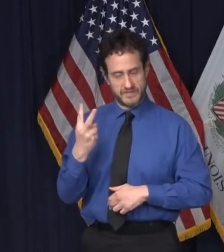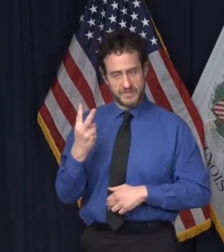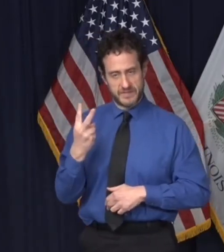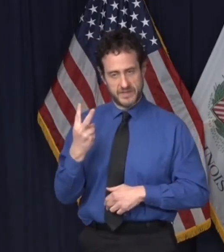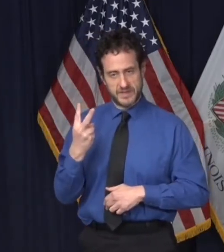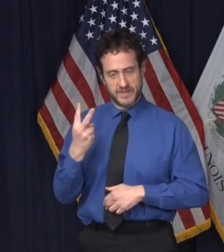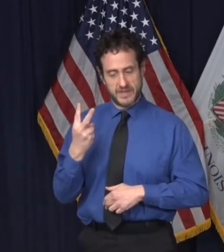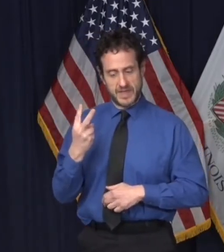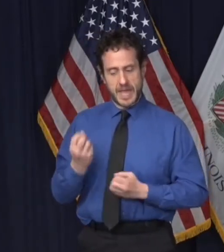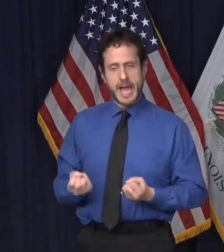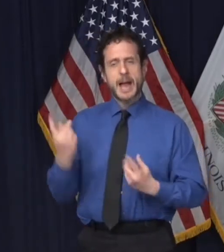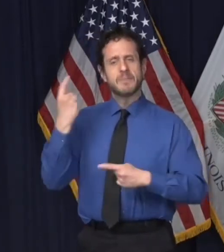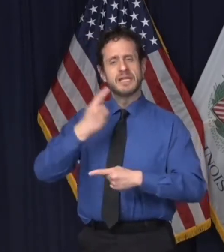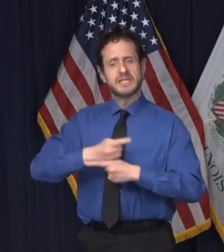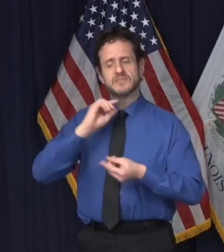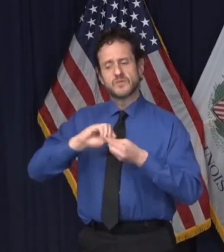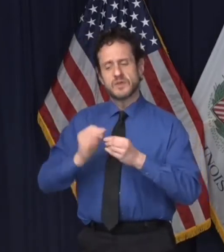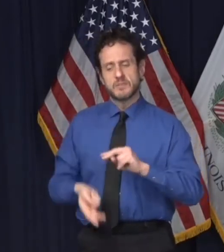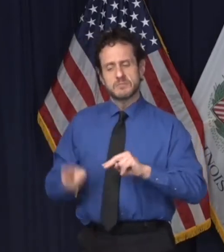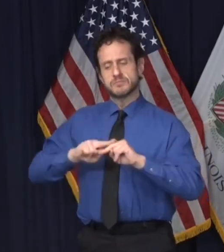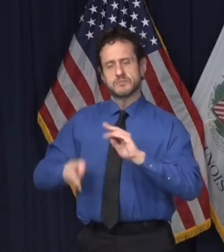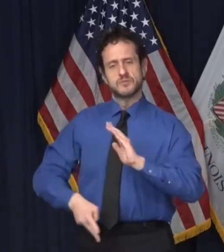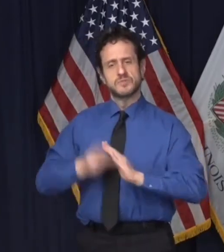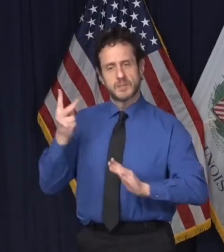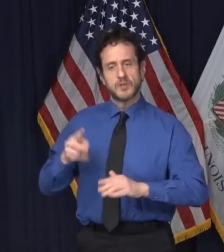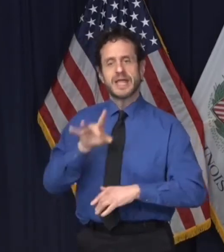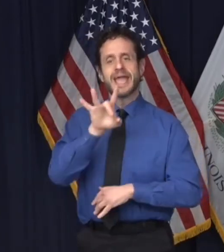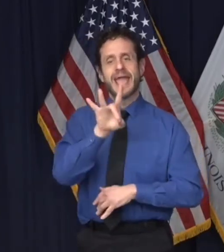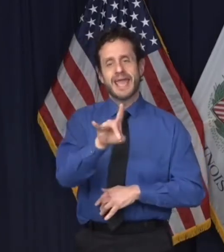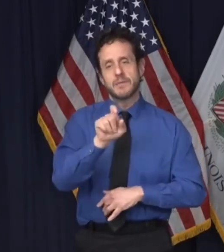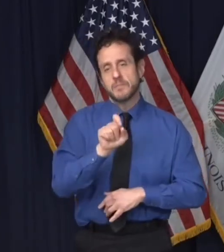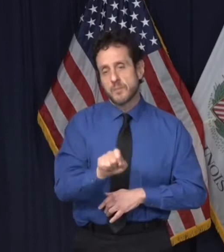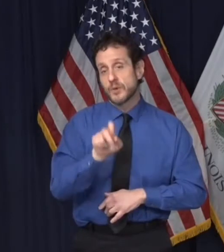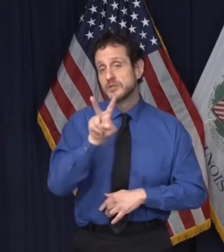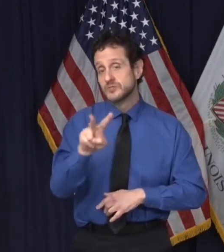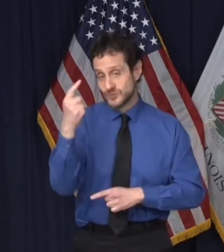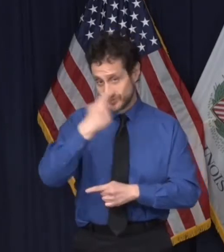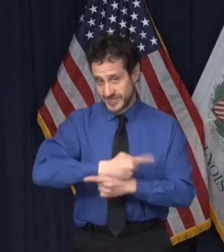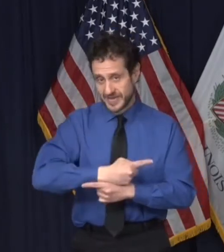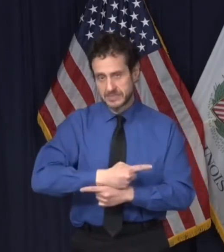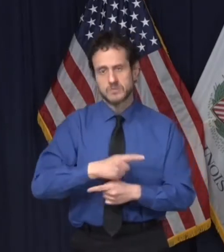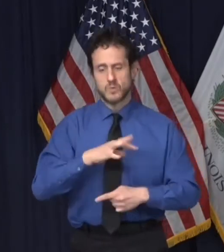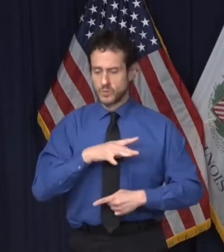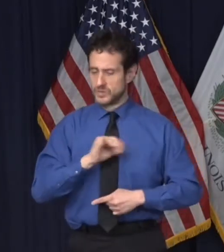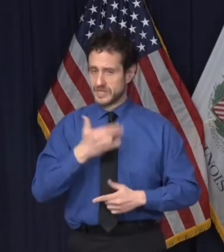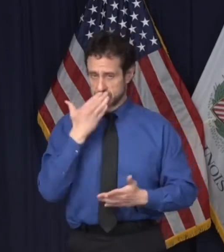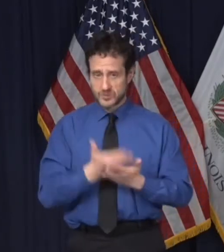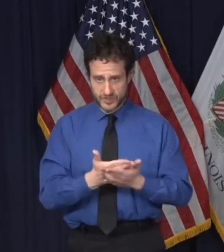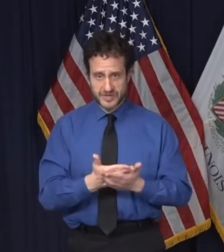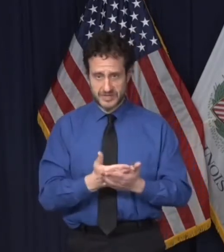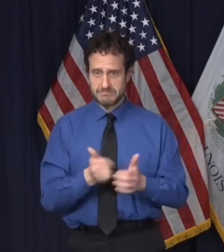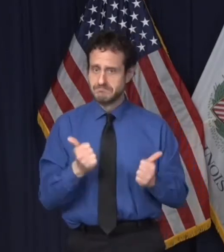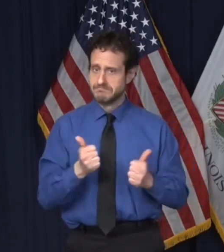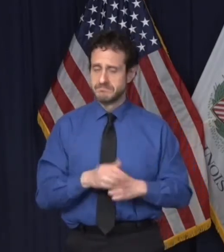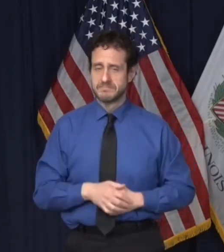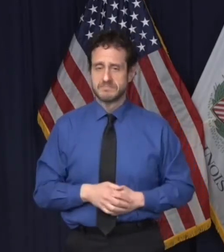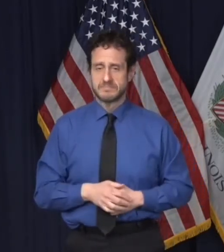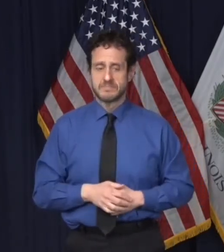AS OF THIS SUNDAY, APRIL 12, OUR CASE DOUBLING RATE HAS REACHED 8.2 DAYS.